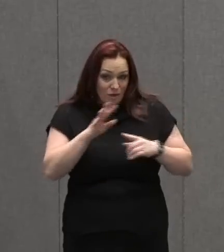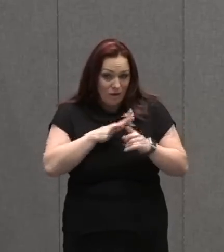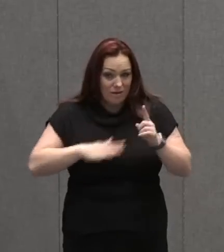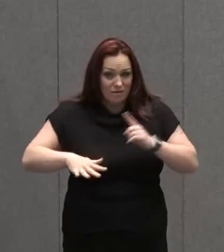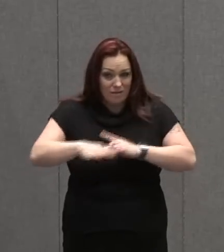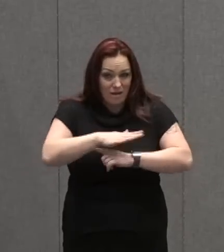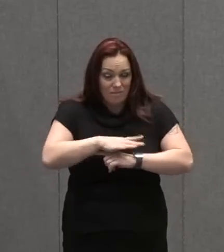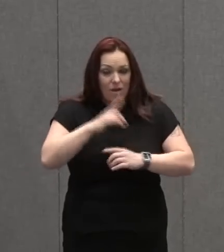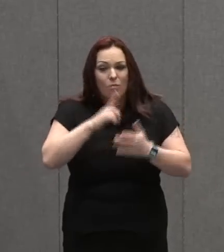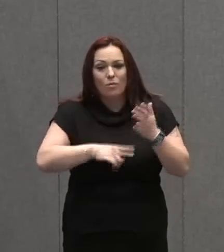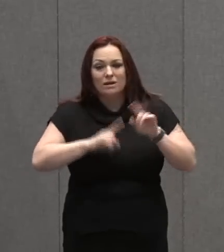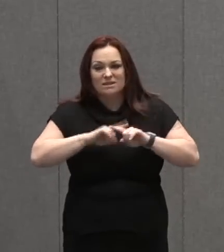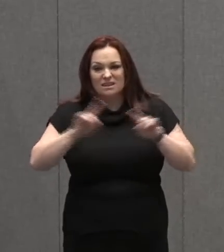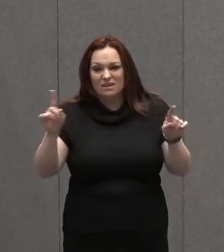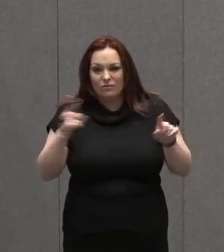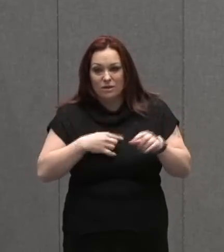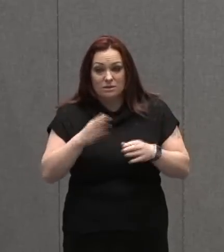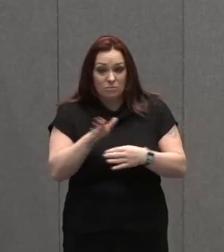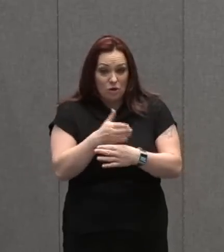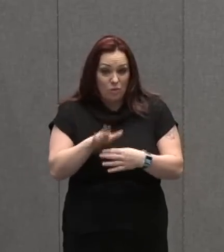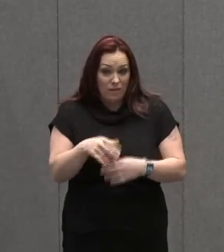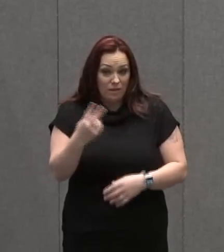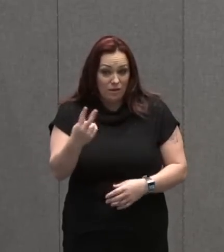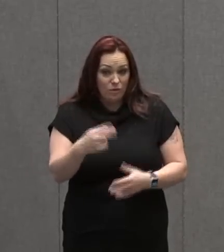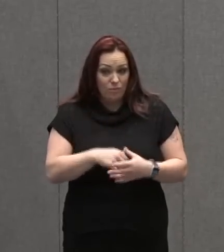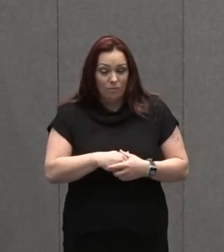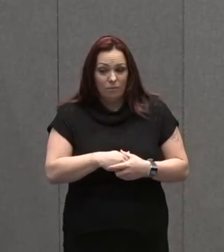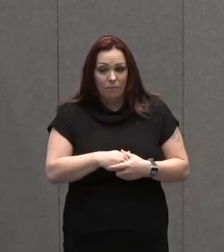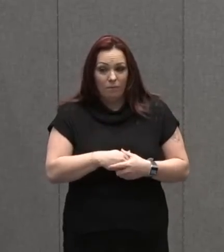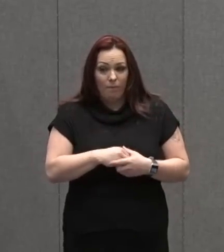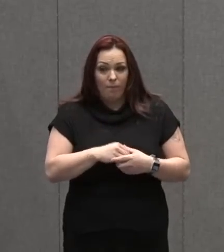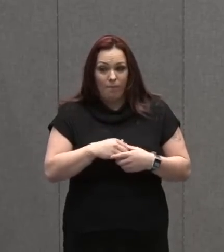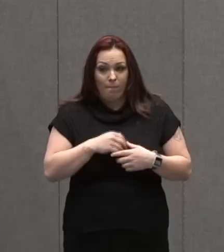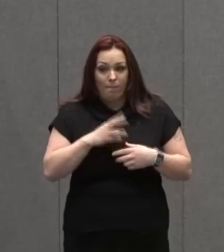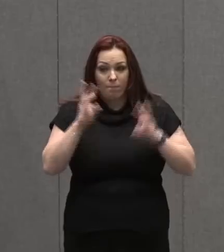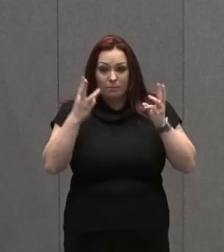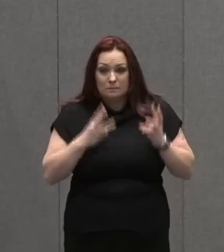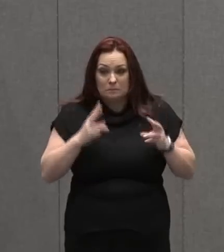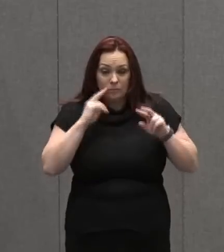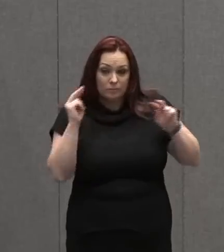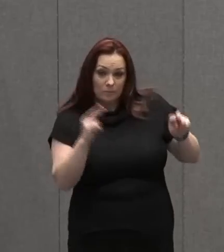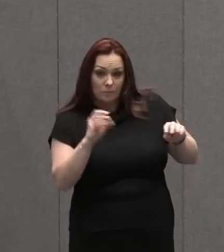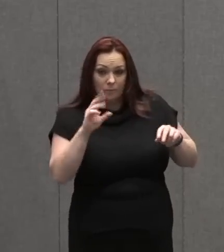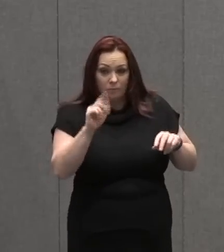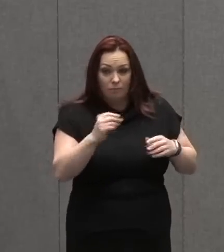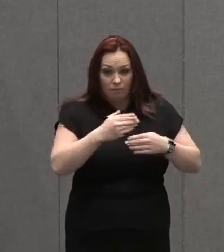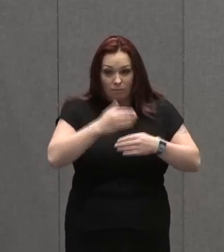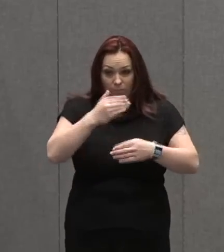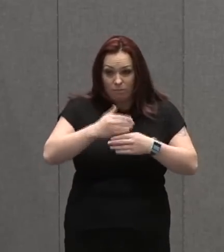and what the difference is between the two. So, weather is when we look out our windows that day.